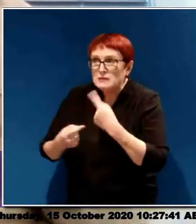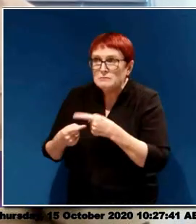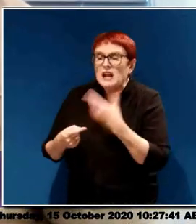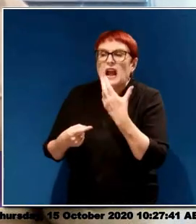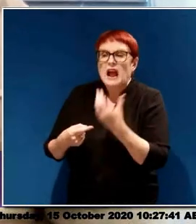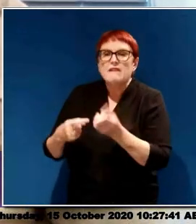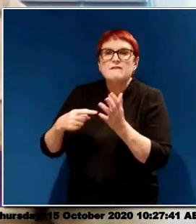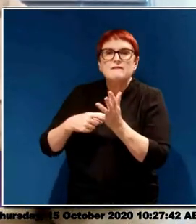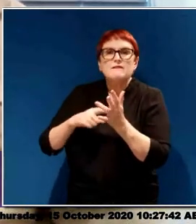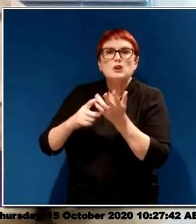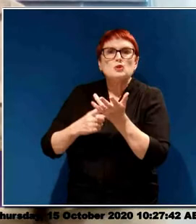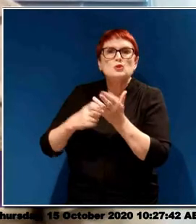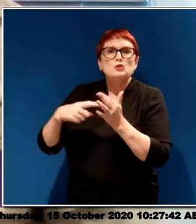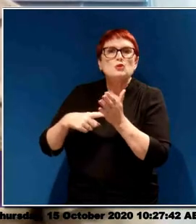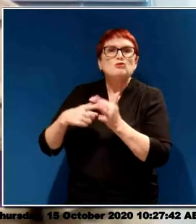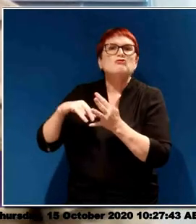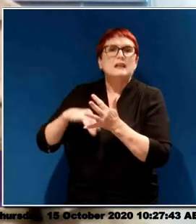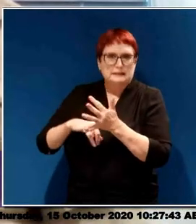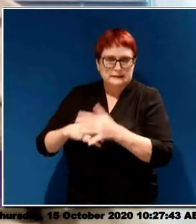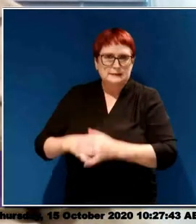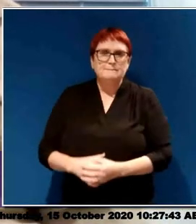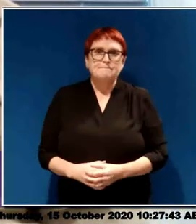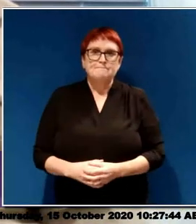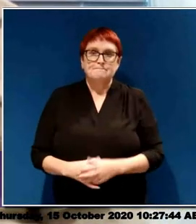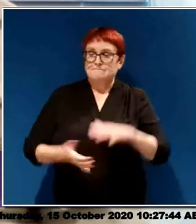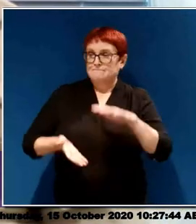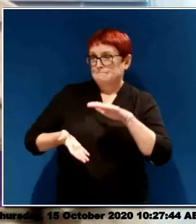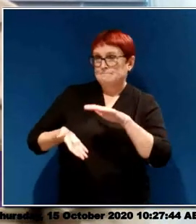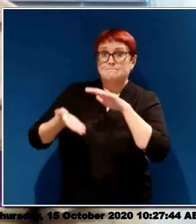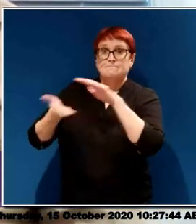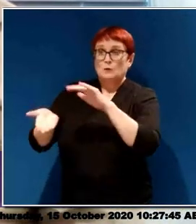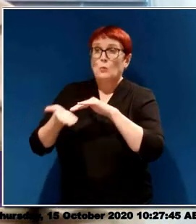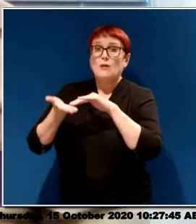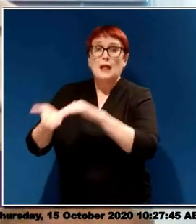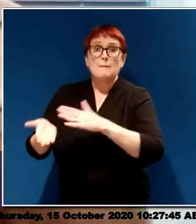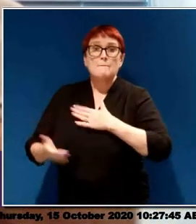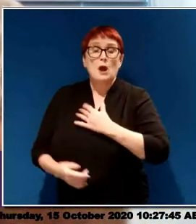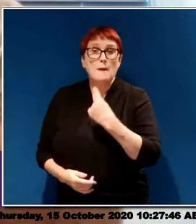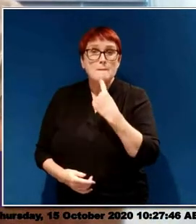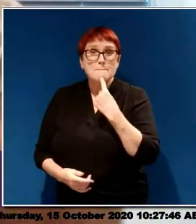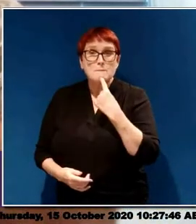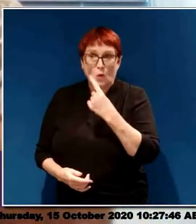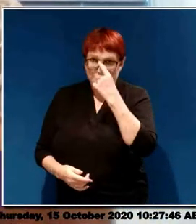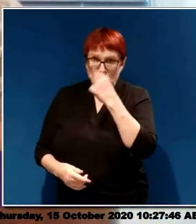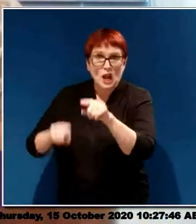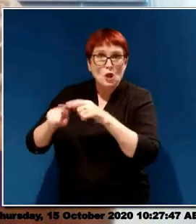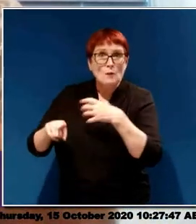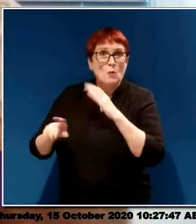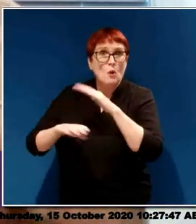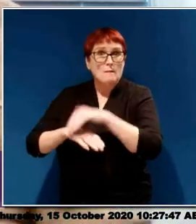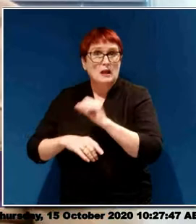"This is all the information you can learn about Tourette's. Here's the best way to teach a child with Tourette's